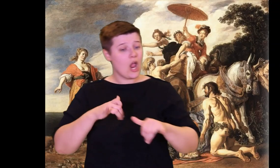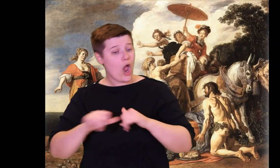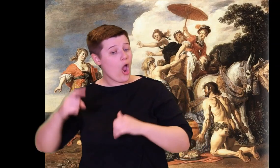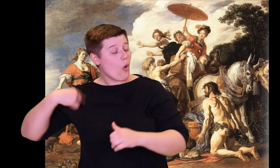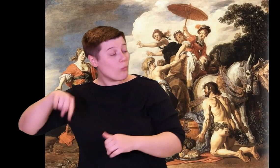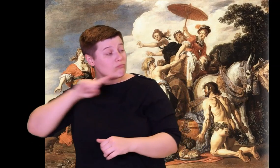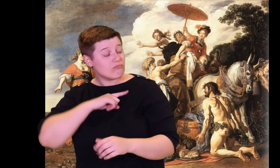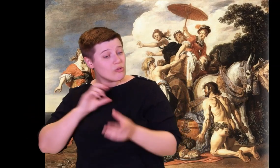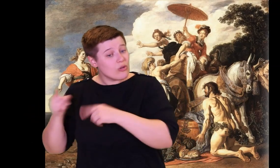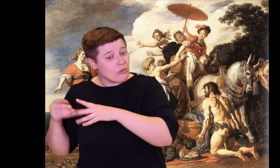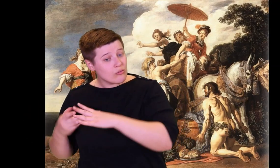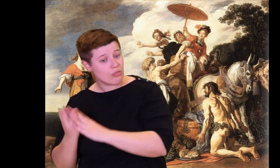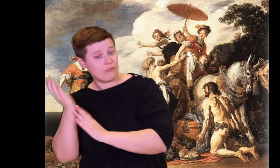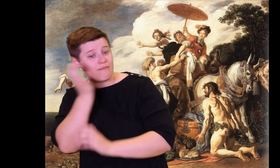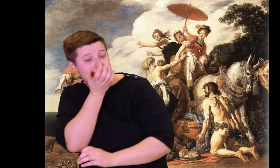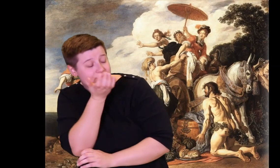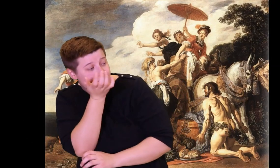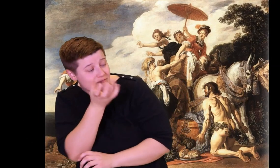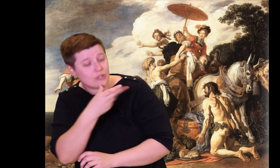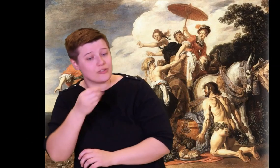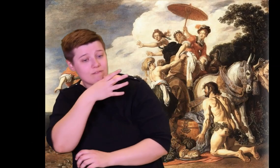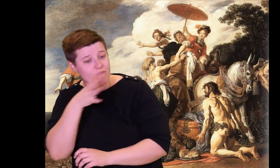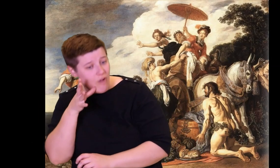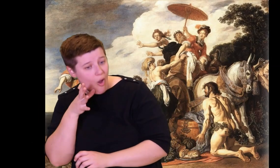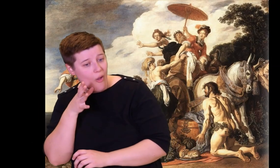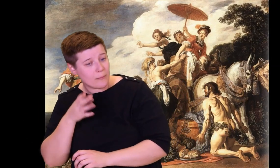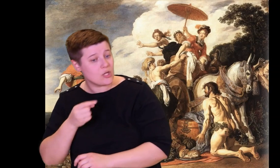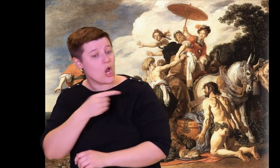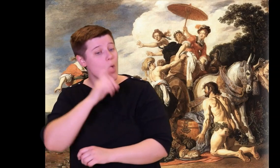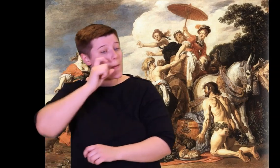She gave Odysseus some clear instructions.